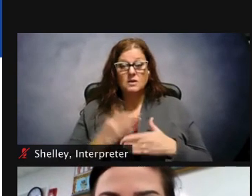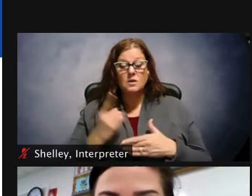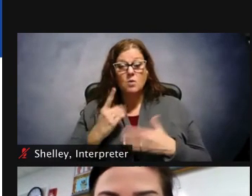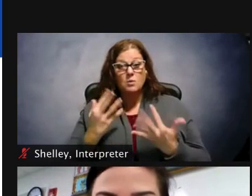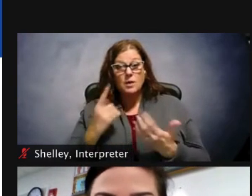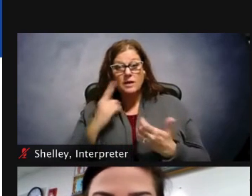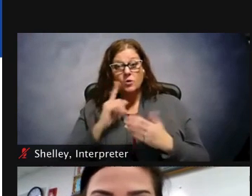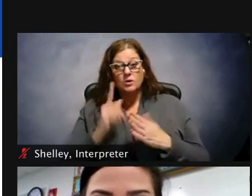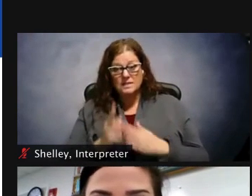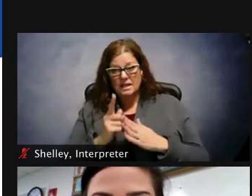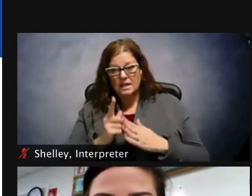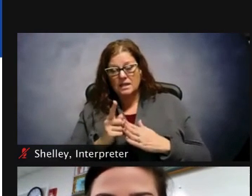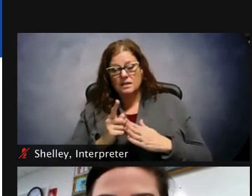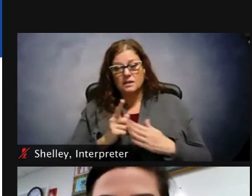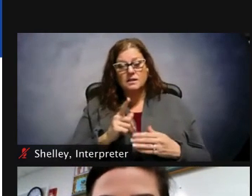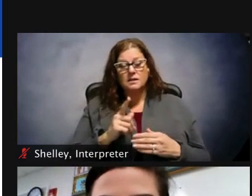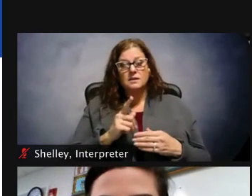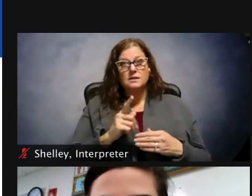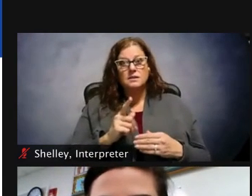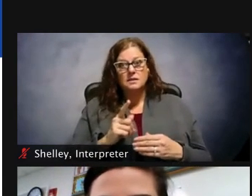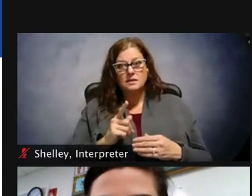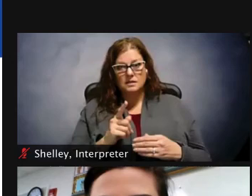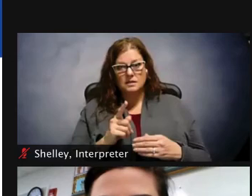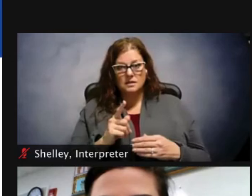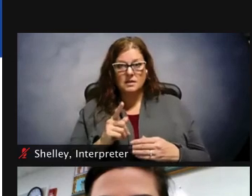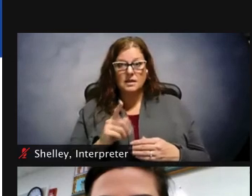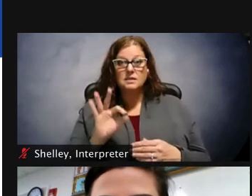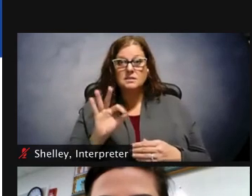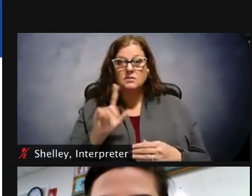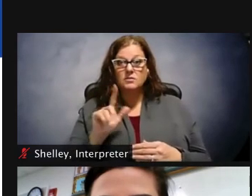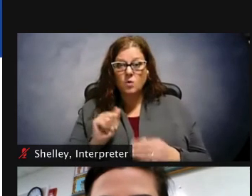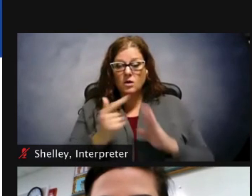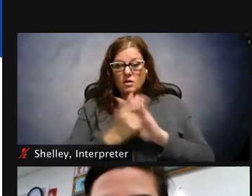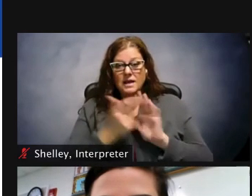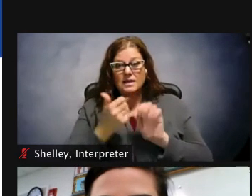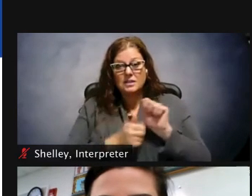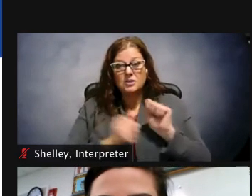second that it is in Florida statute that at every IEP meeting or at least annually